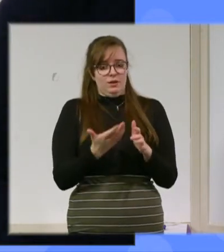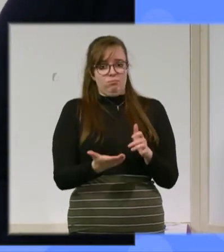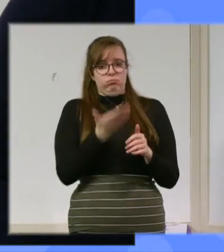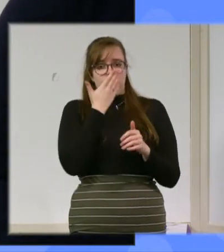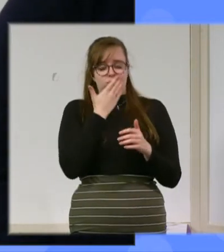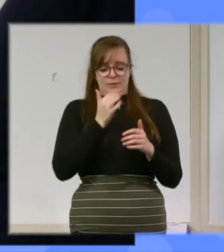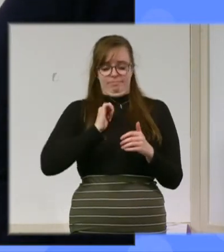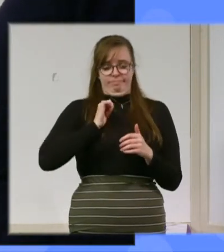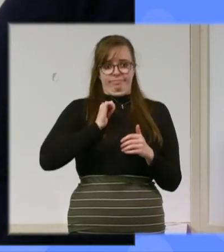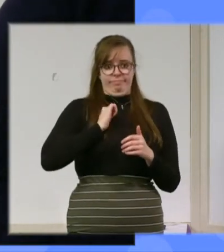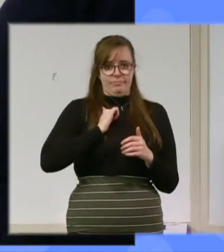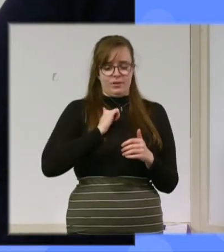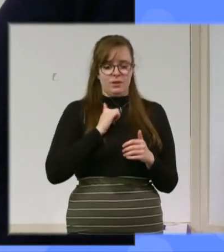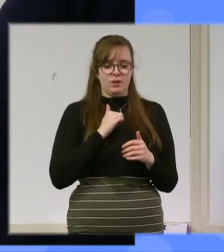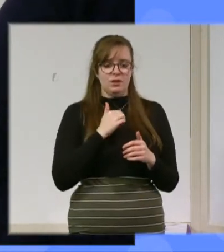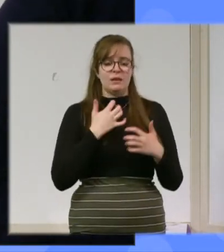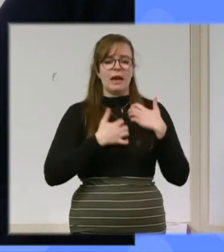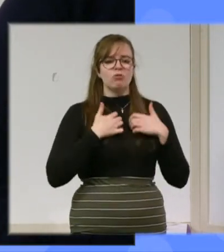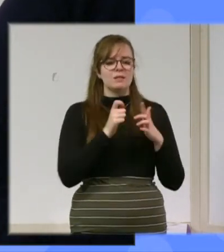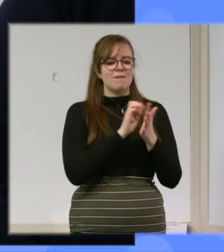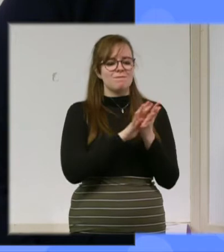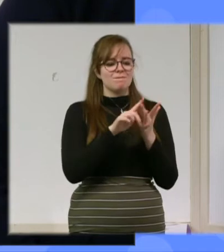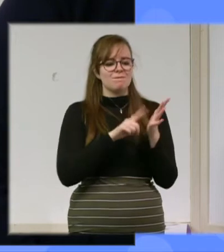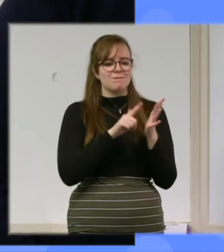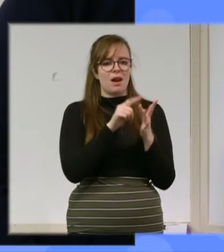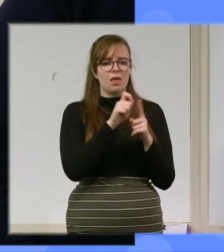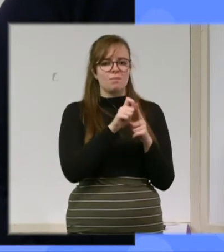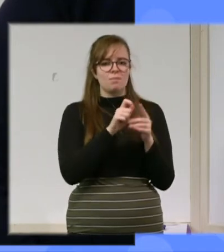interesting that both Philip Austin the UN reacted to an extreme poverty and